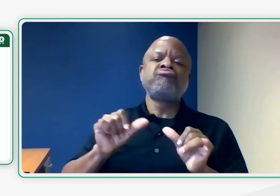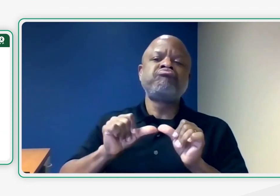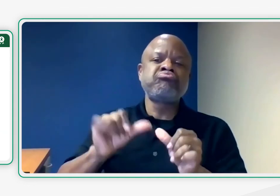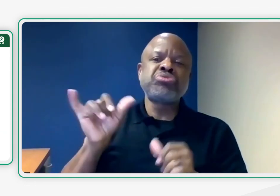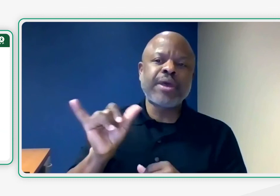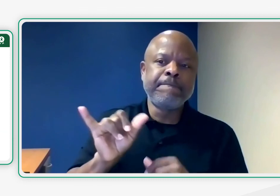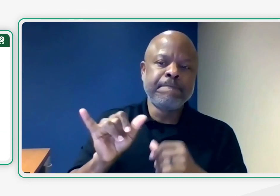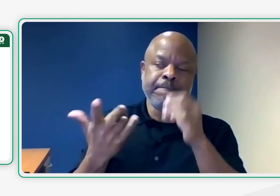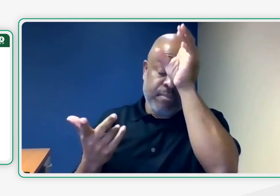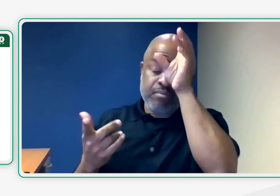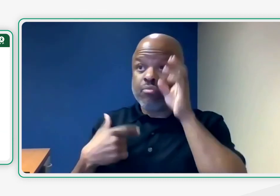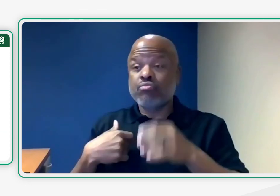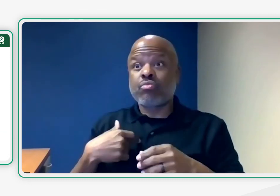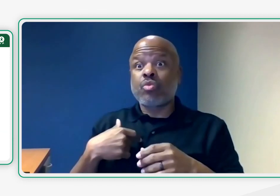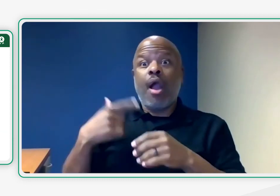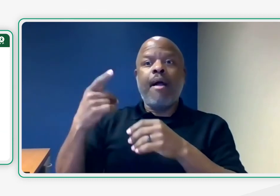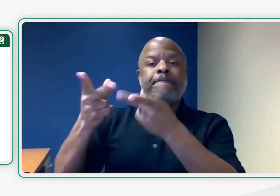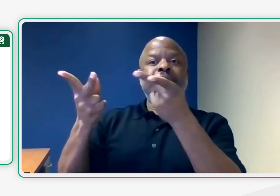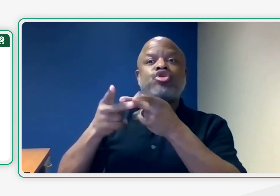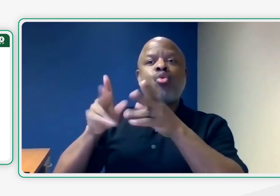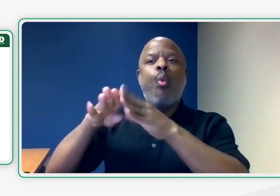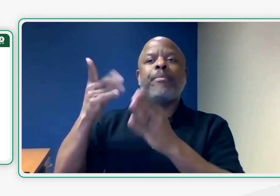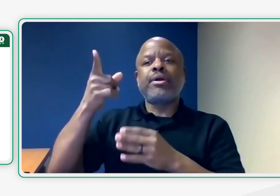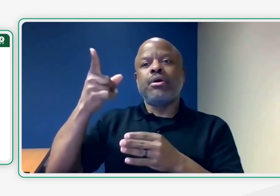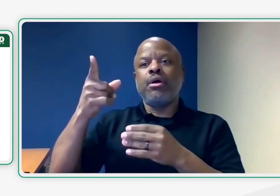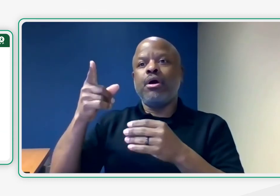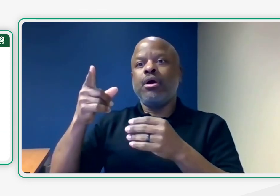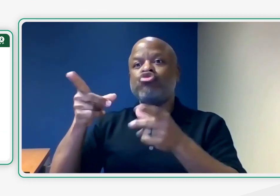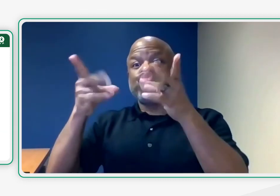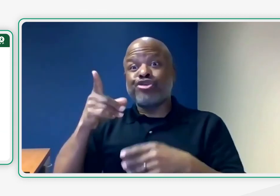Do I want to change, or do I just want to stay where I'm at?